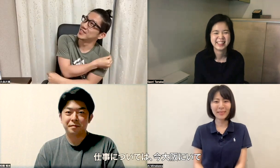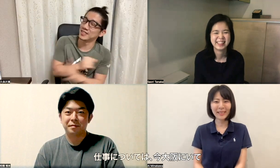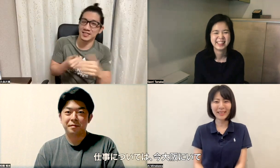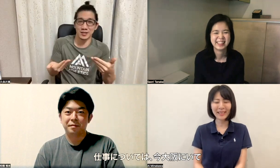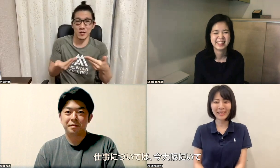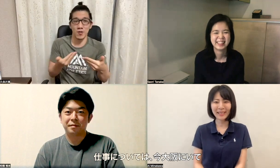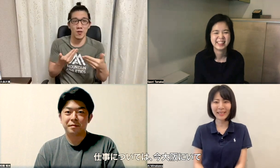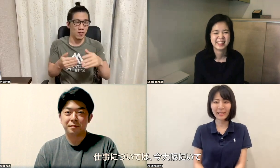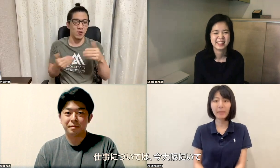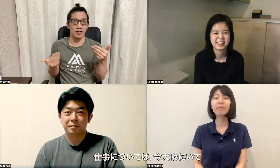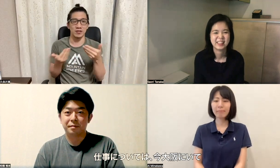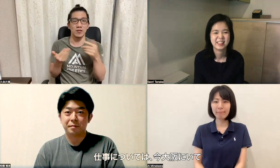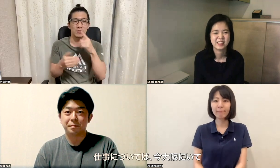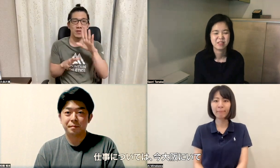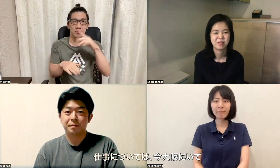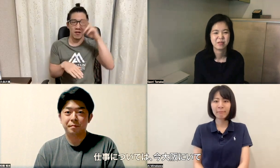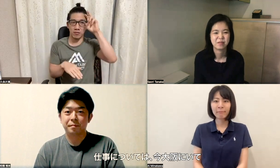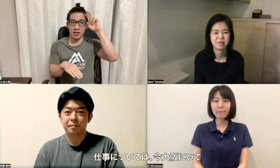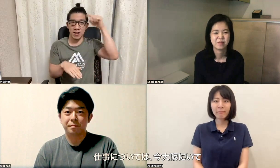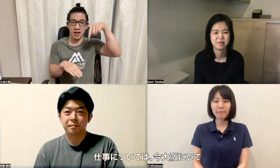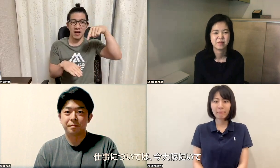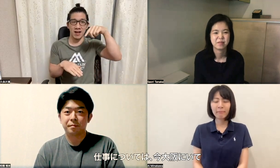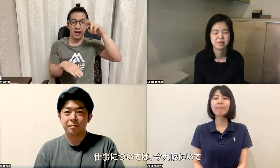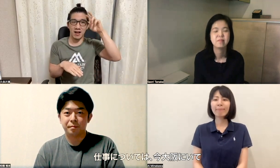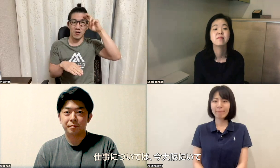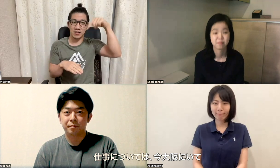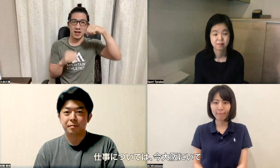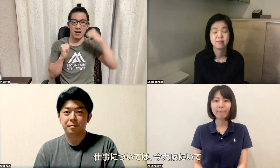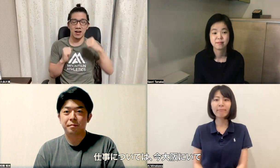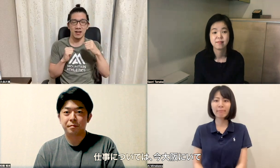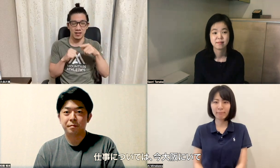I am currently working in Osaka,